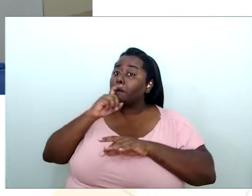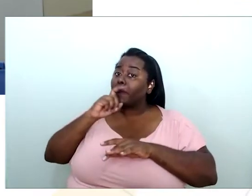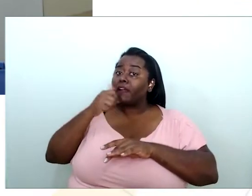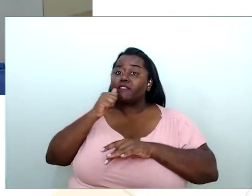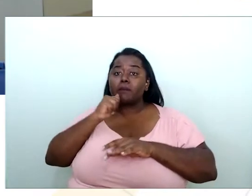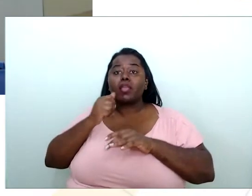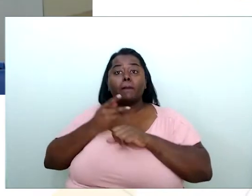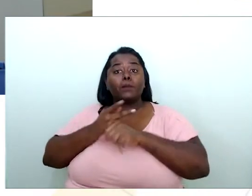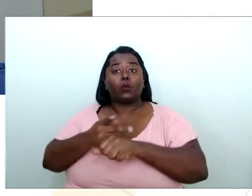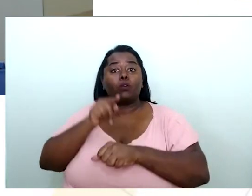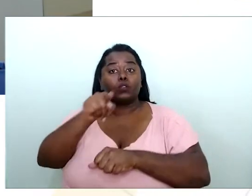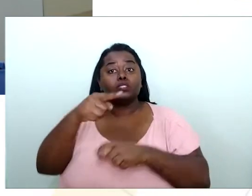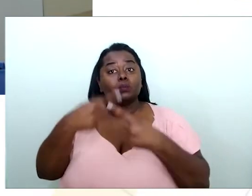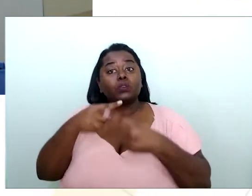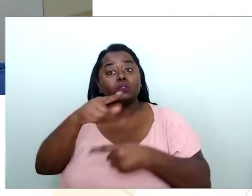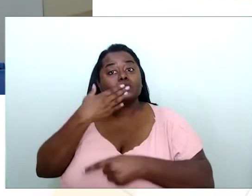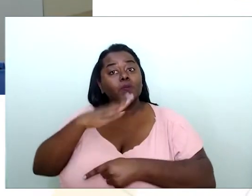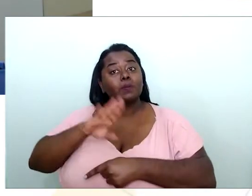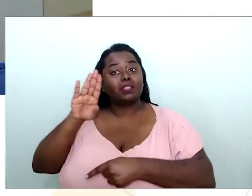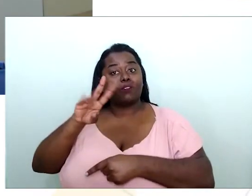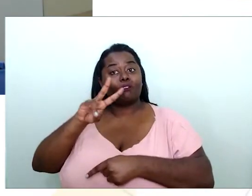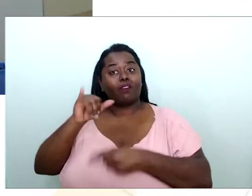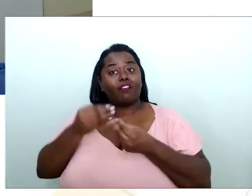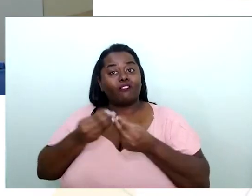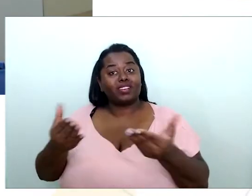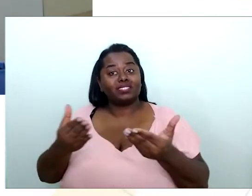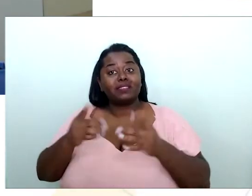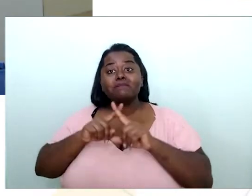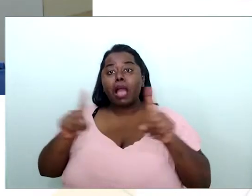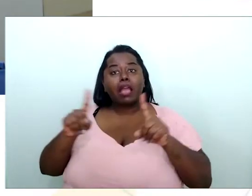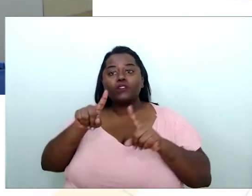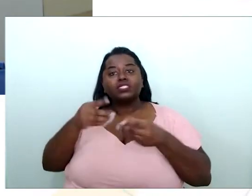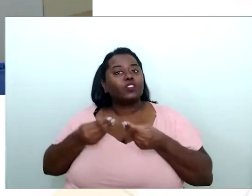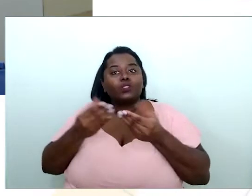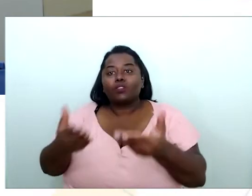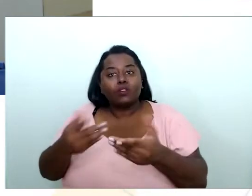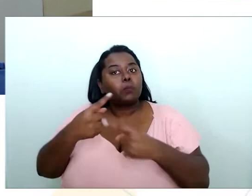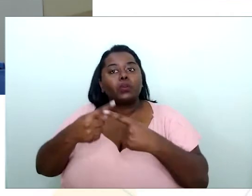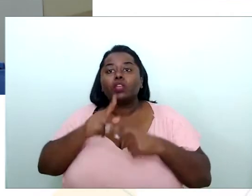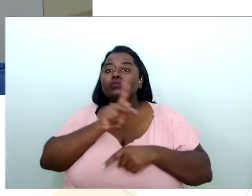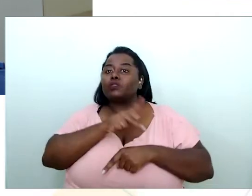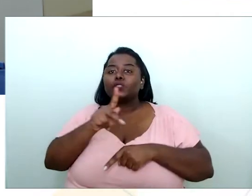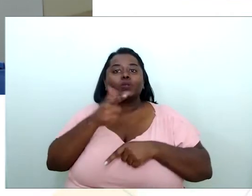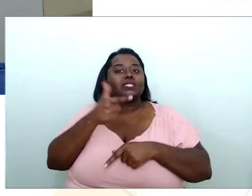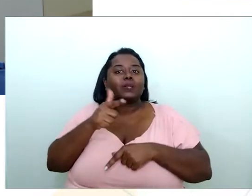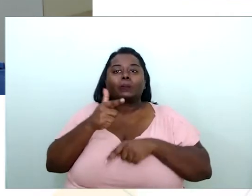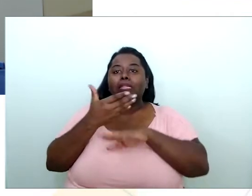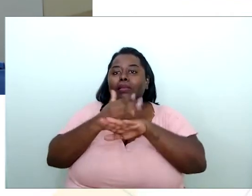offering it, because your teachers, they're not equally professionally